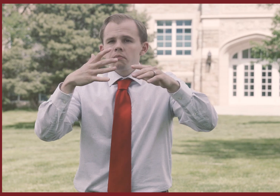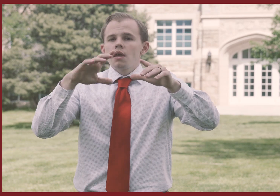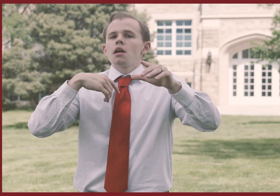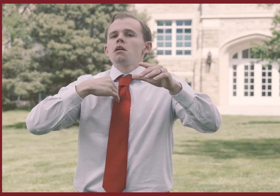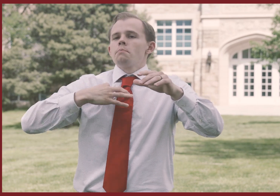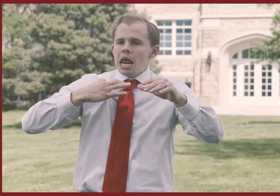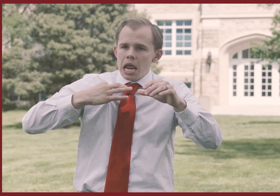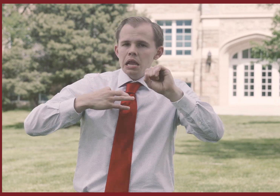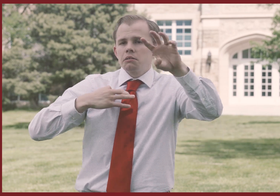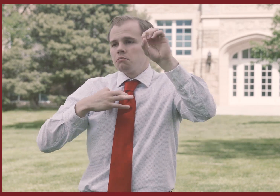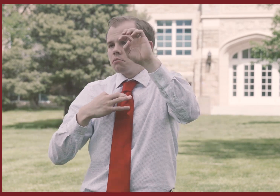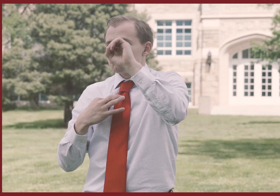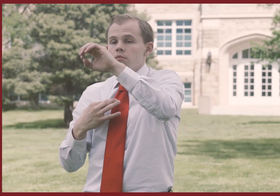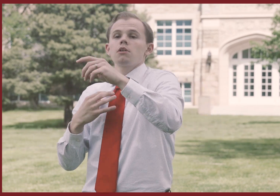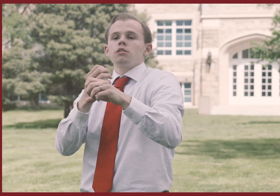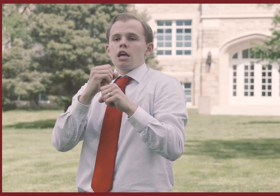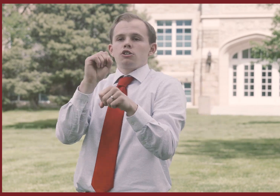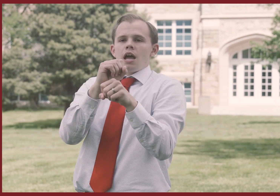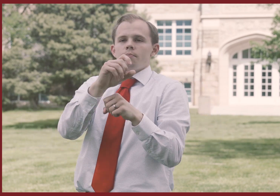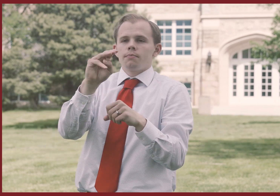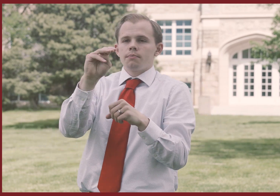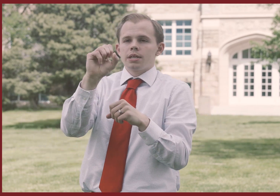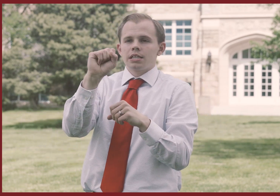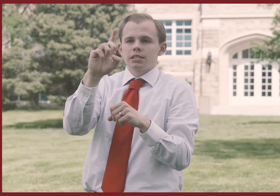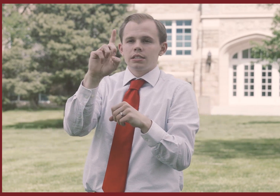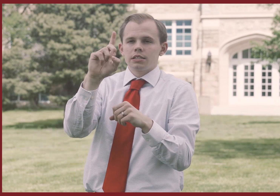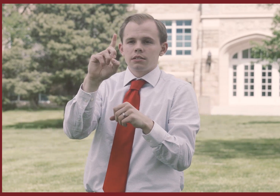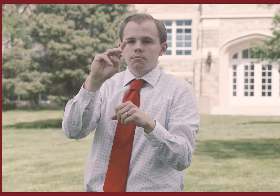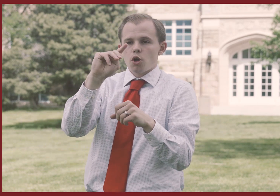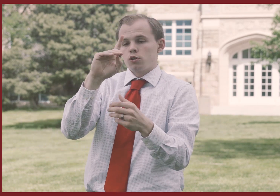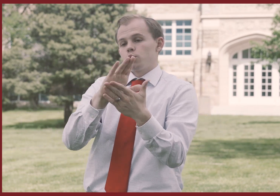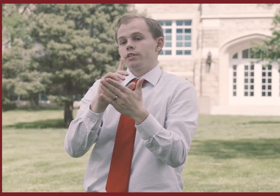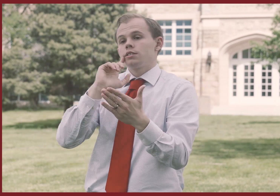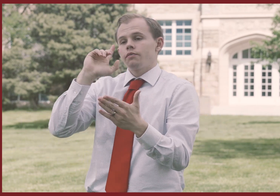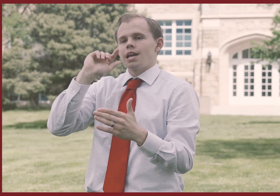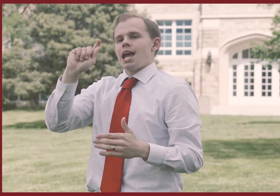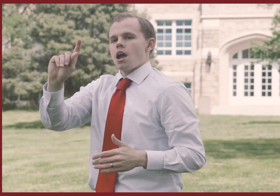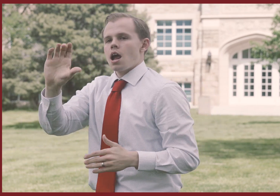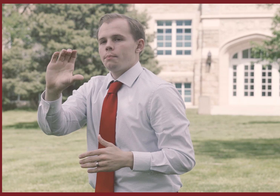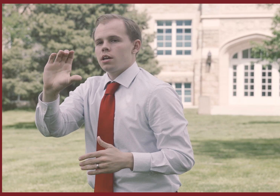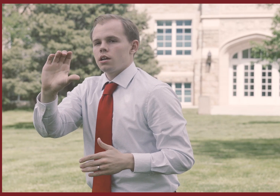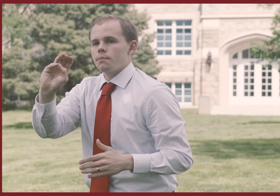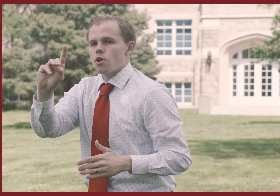applied, sent in applications to a lot of different places. I got a job at Maryland School for the Deaf in